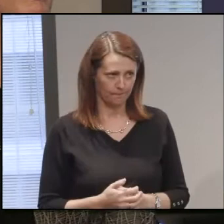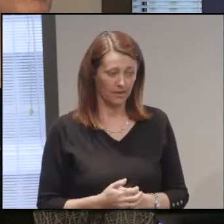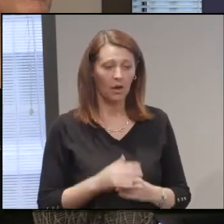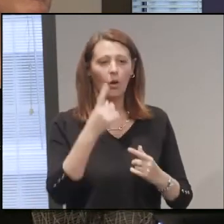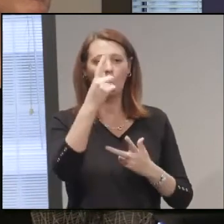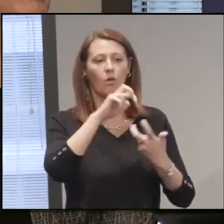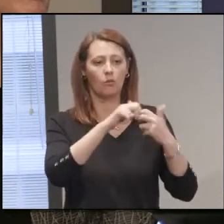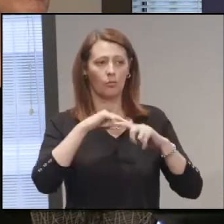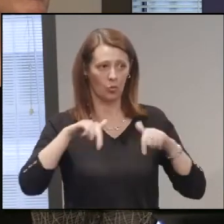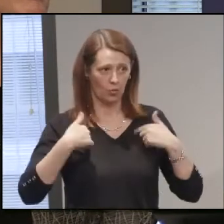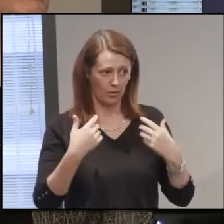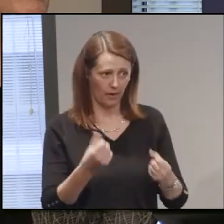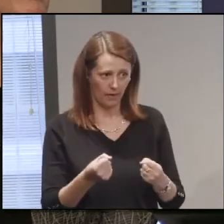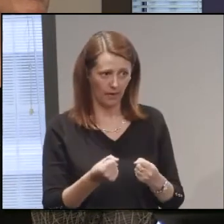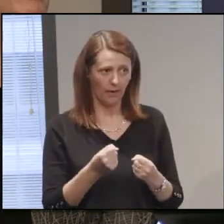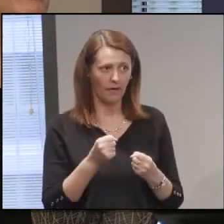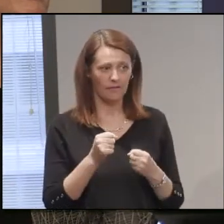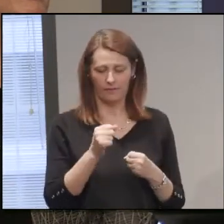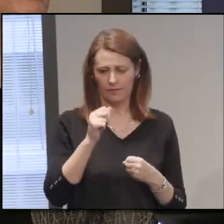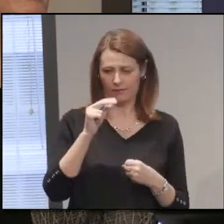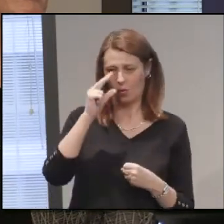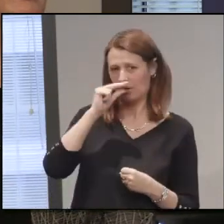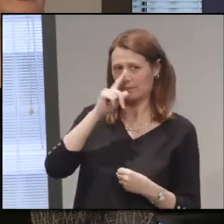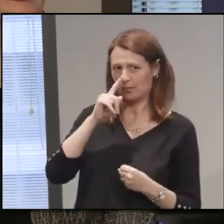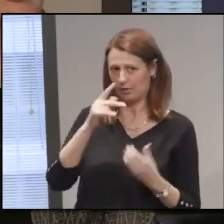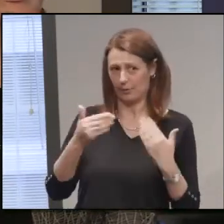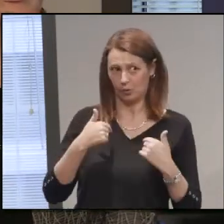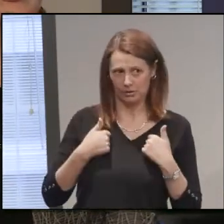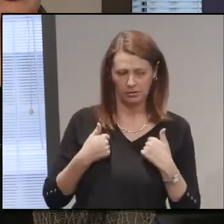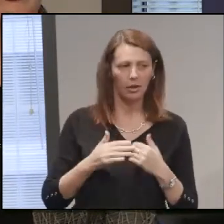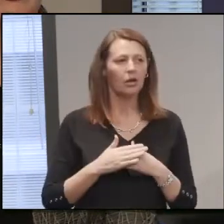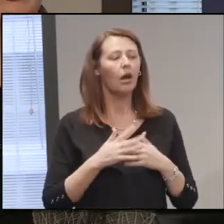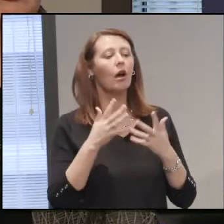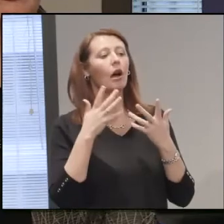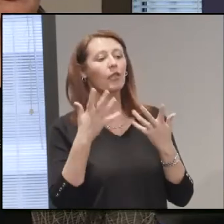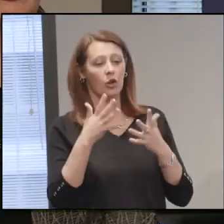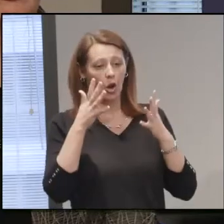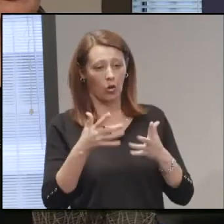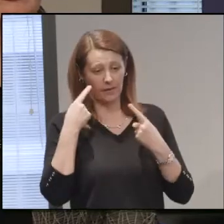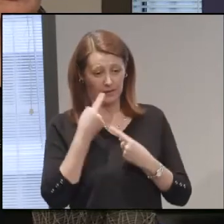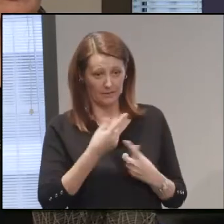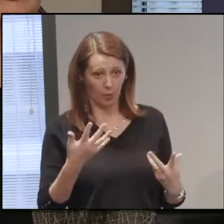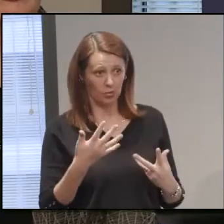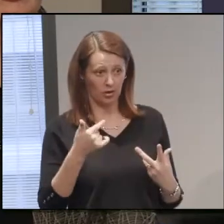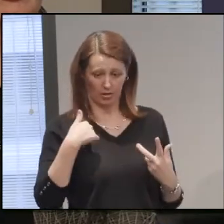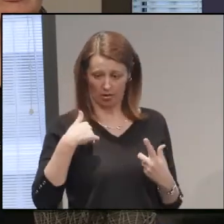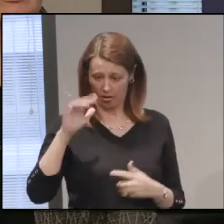have in generations younger than mine are that a lot of the exposures that I used to be allowed to